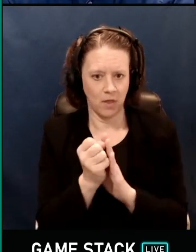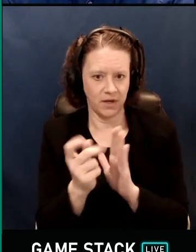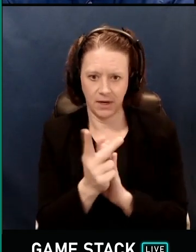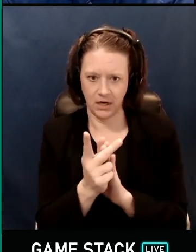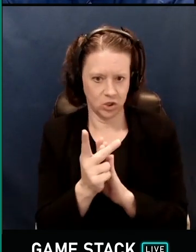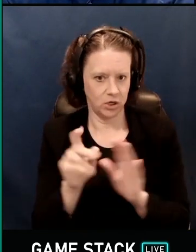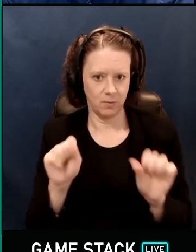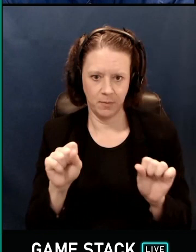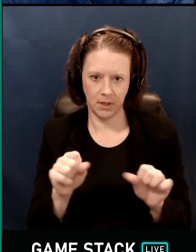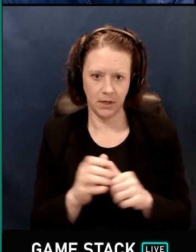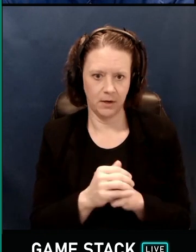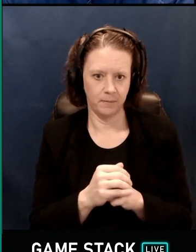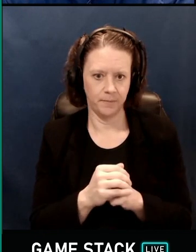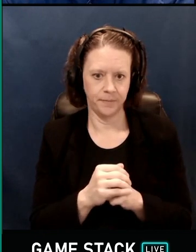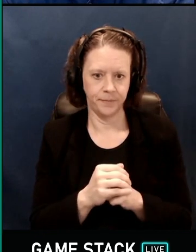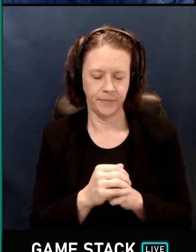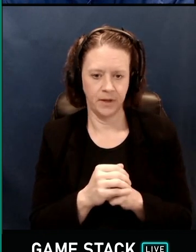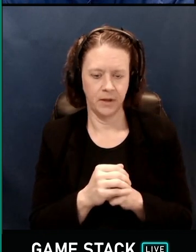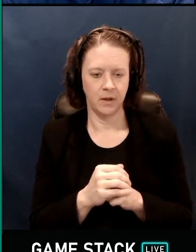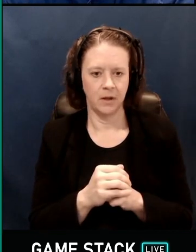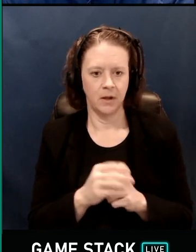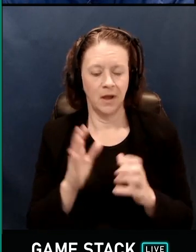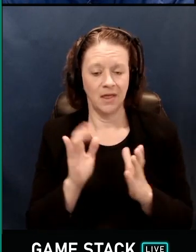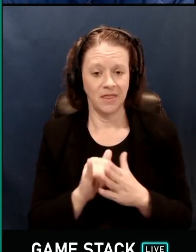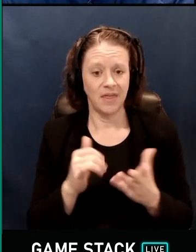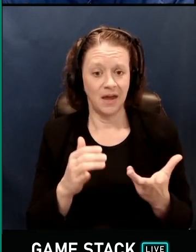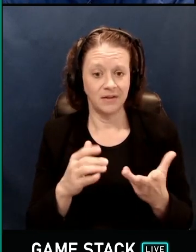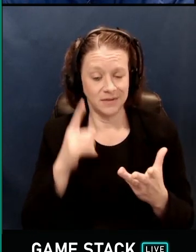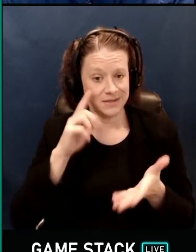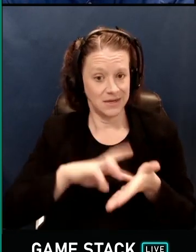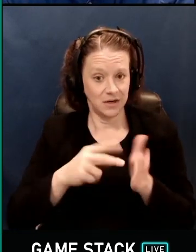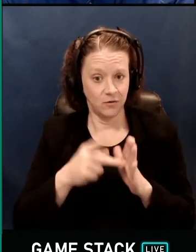It's intended for use in the private network only.